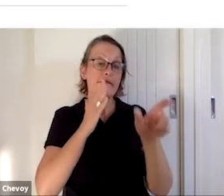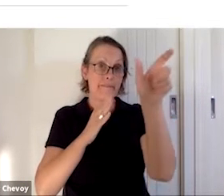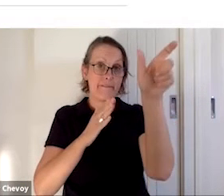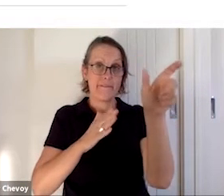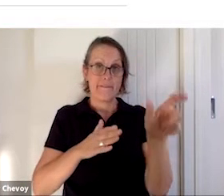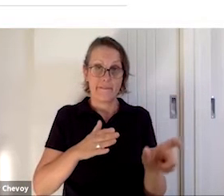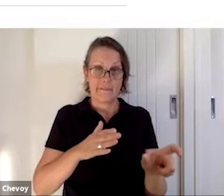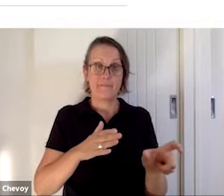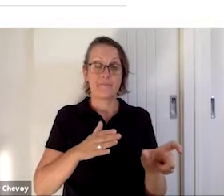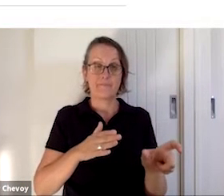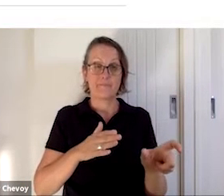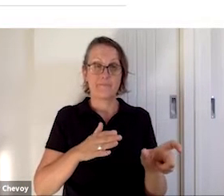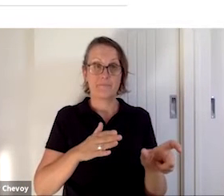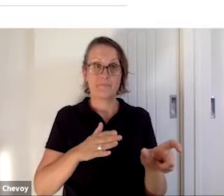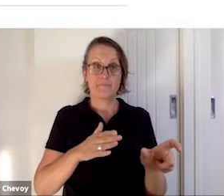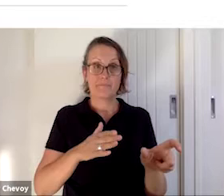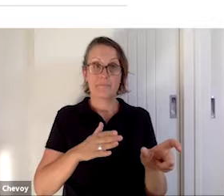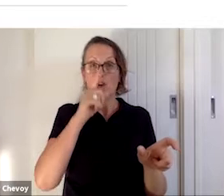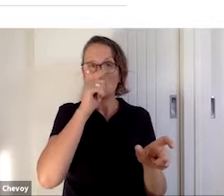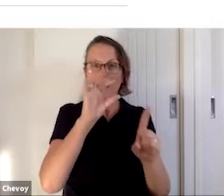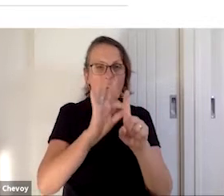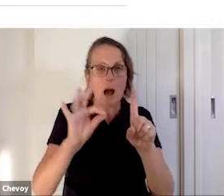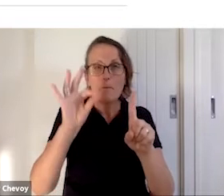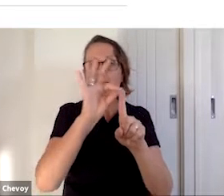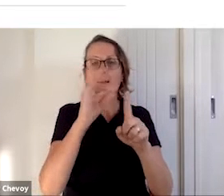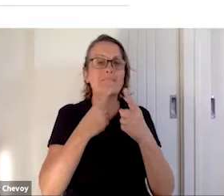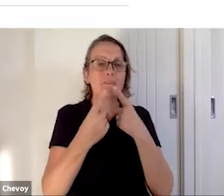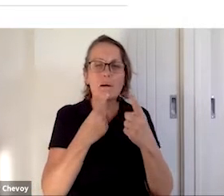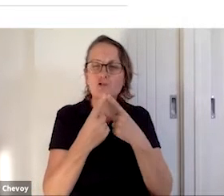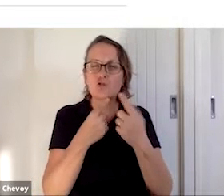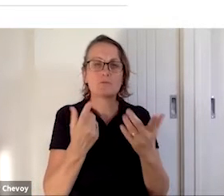and this will be anywhere where you can update your contact information. So if you change your